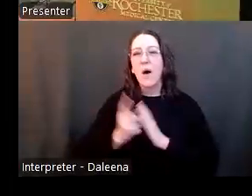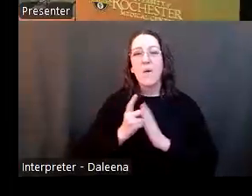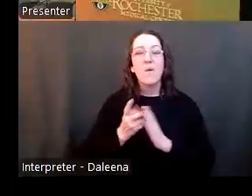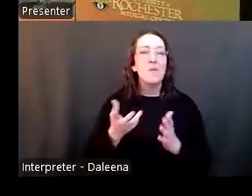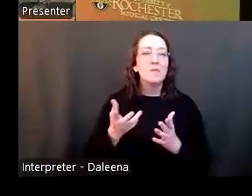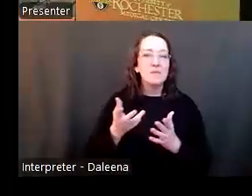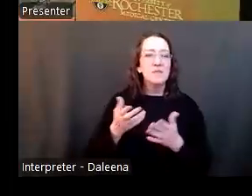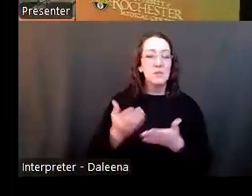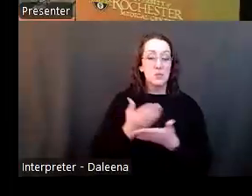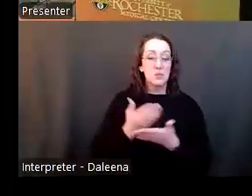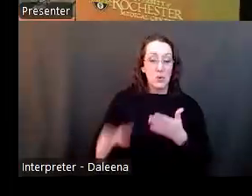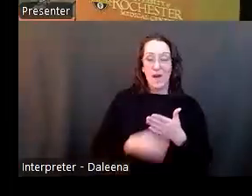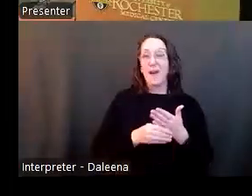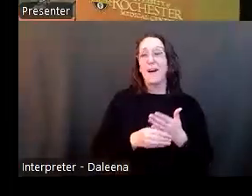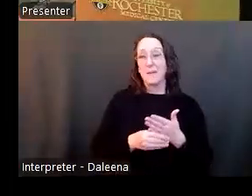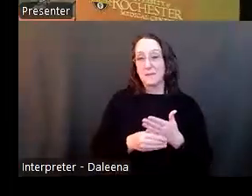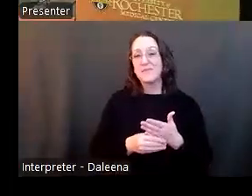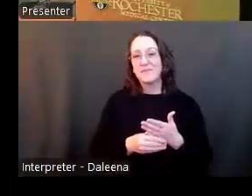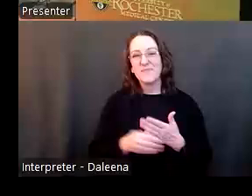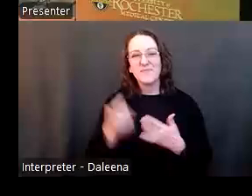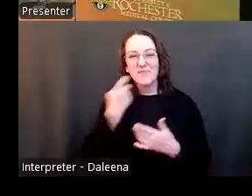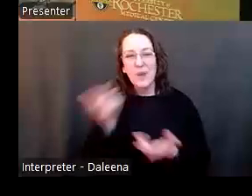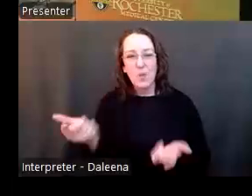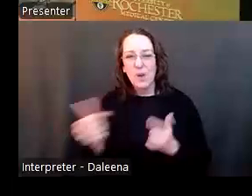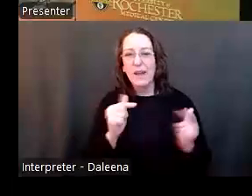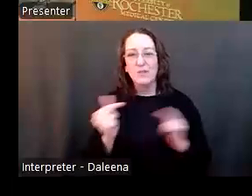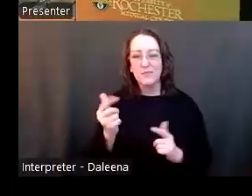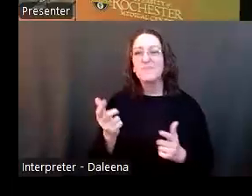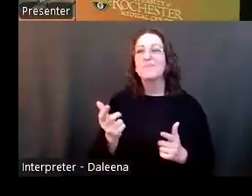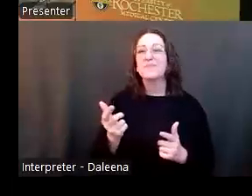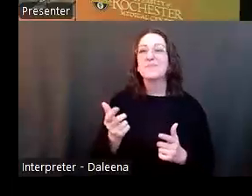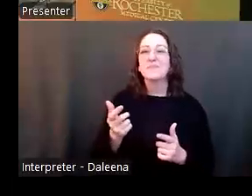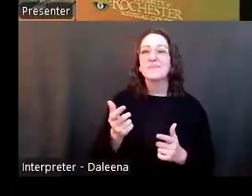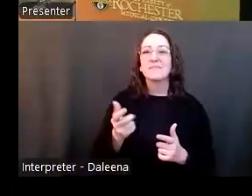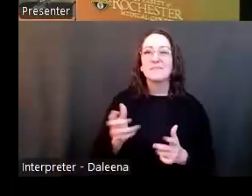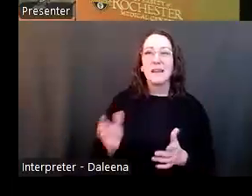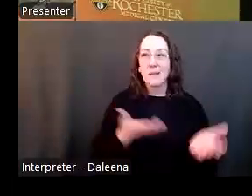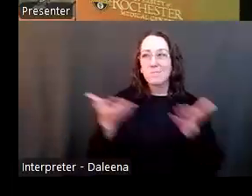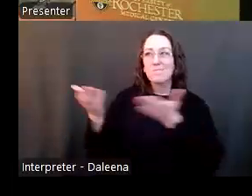that we've added um with this last rotation is then sort of passing them off to the aps